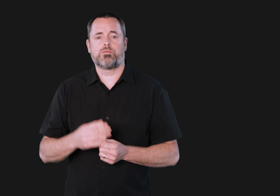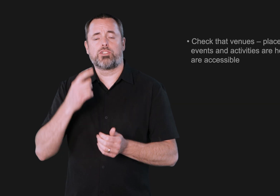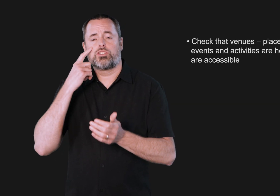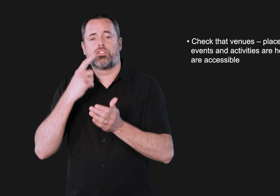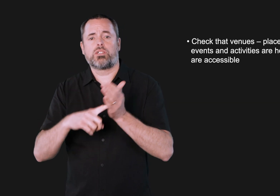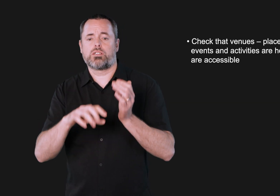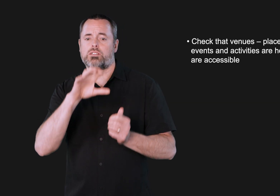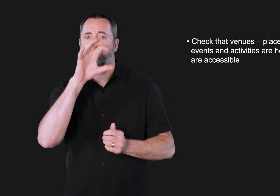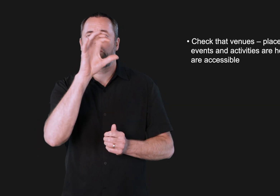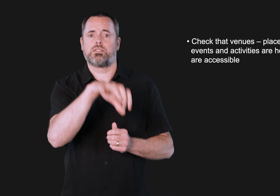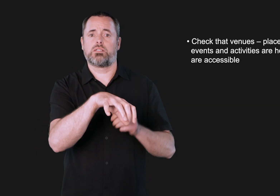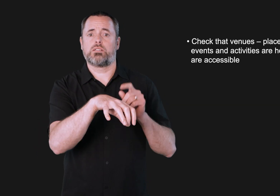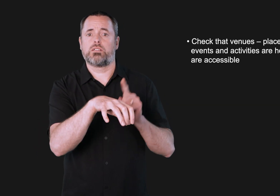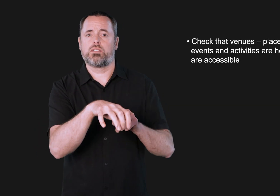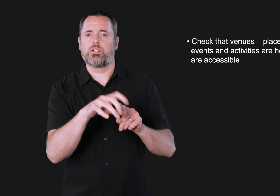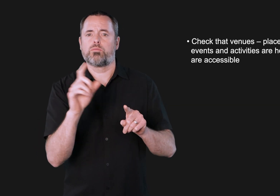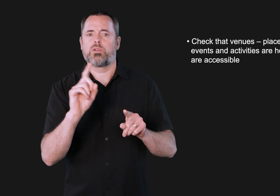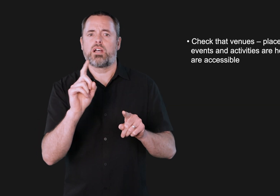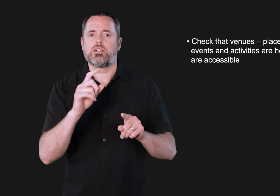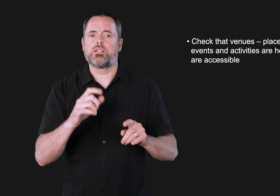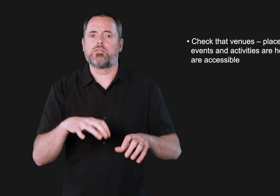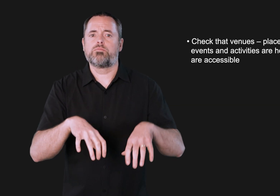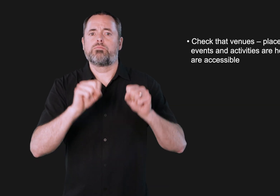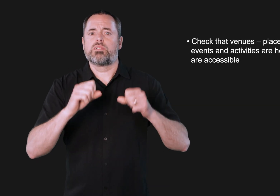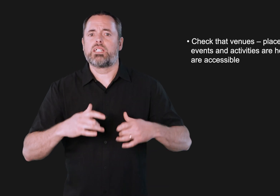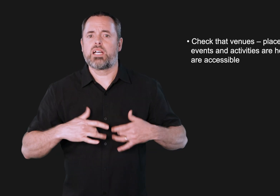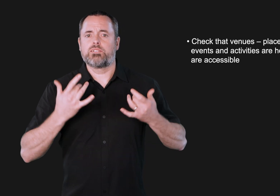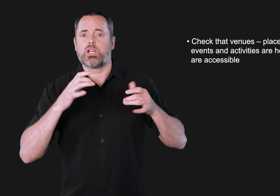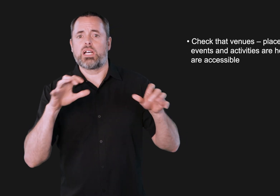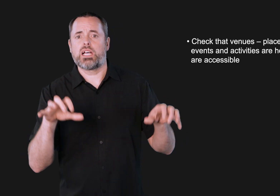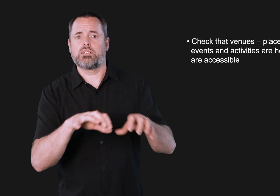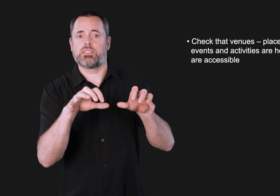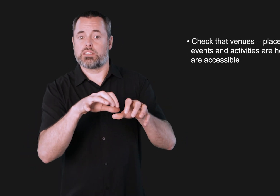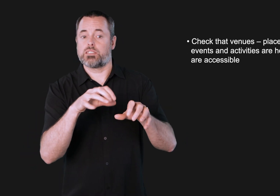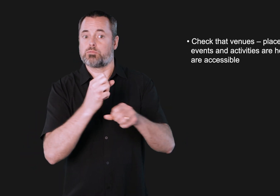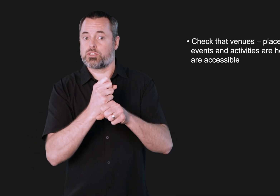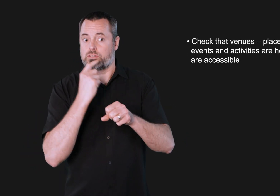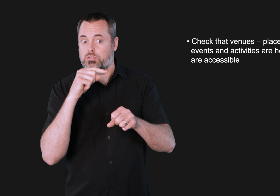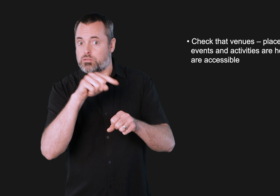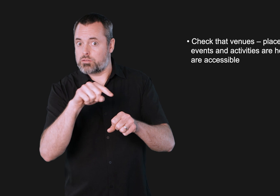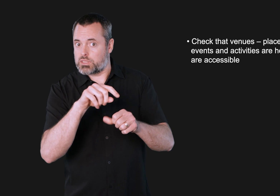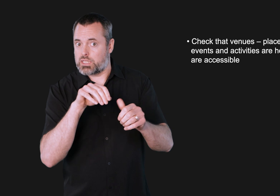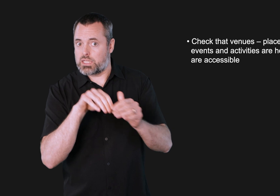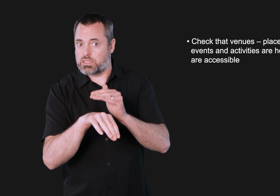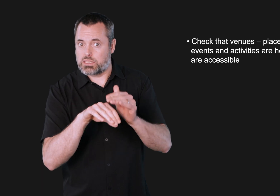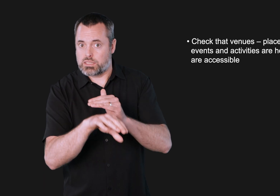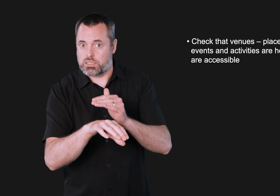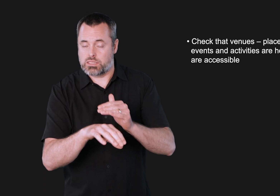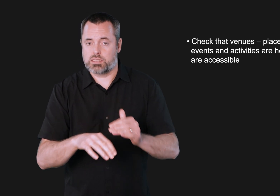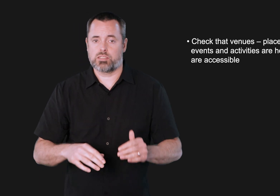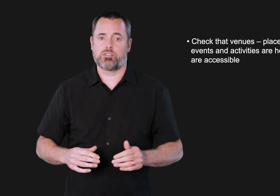• Check that venues – places where events and activities are held – are accessible